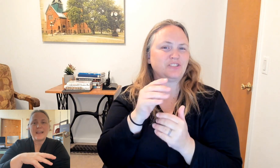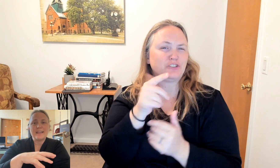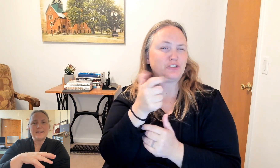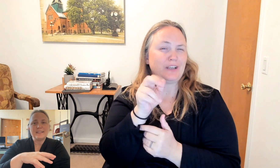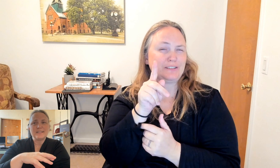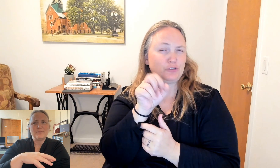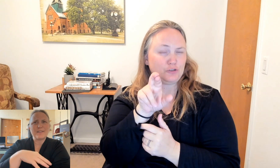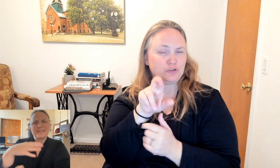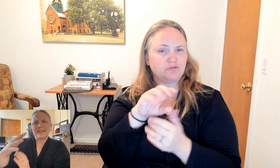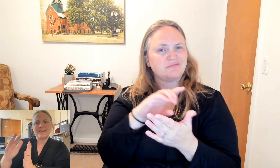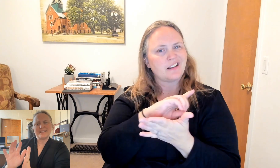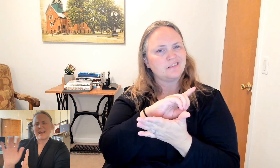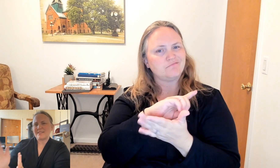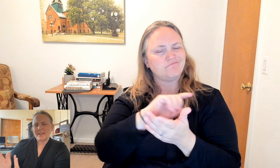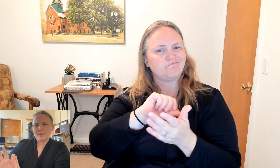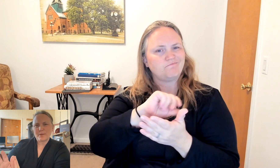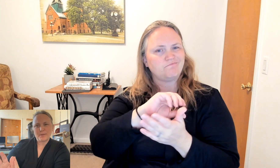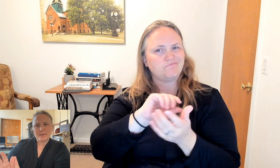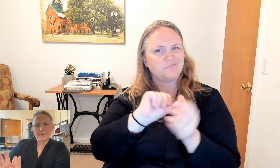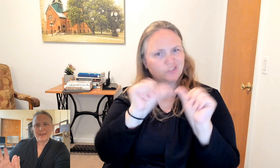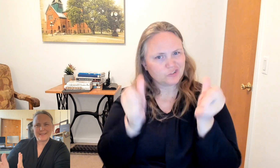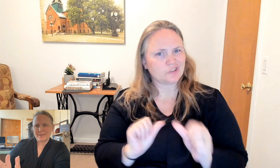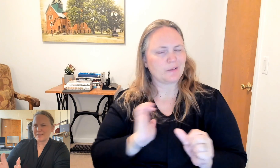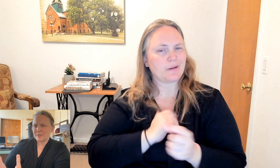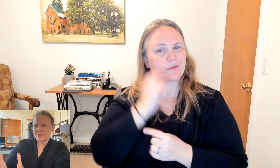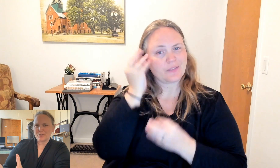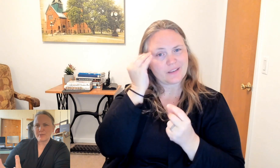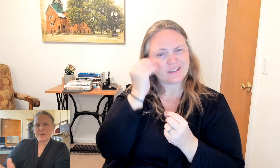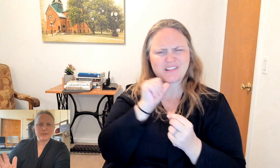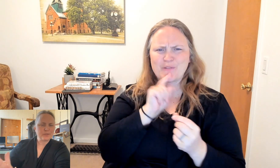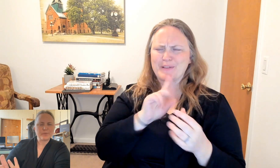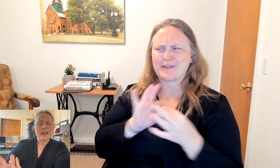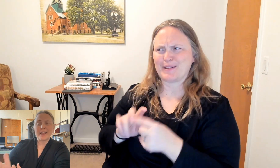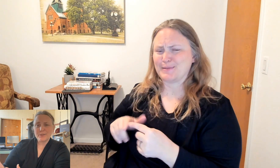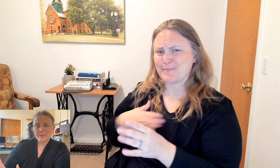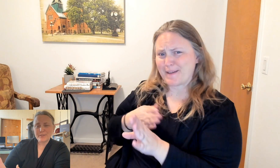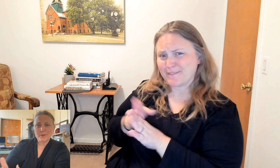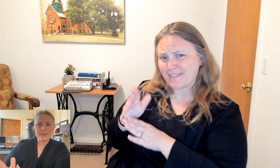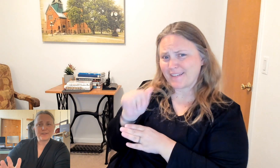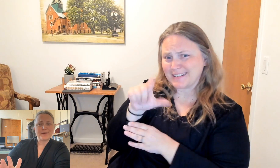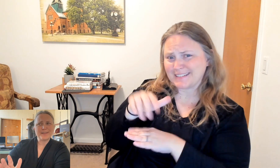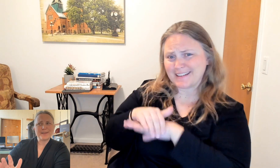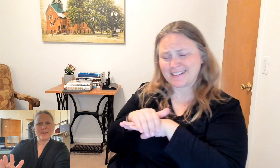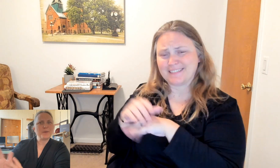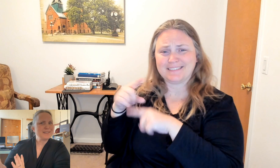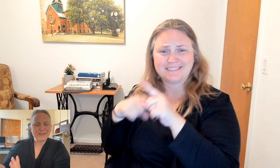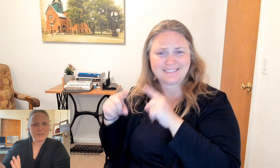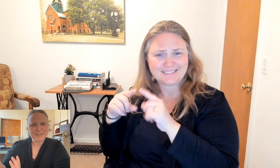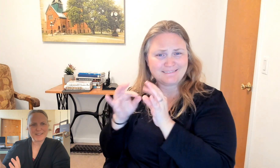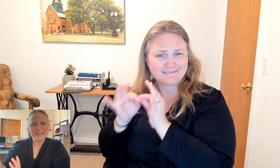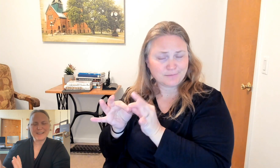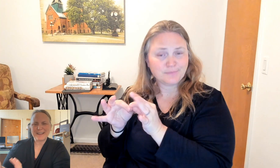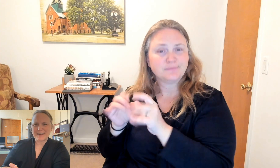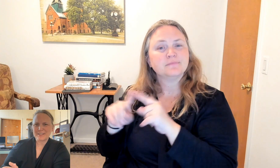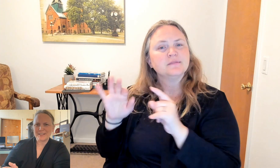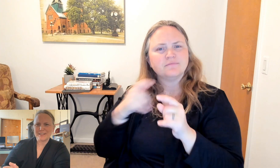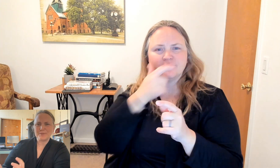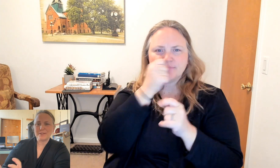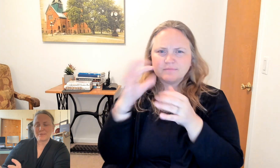And while the study is outside the realm of ASL English interpreting, which is what I usually focus on there was an interesting connection to deaf